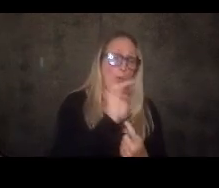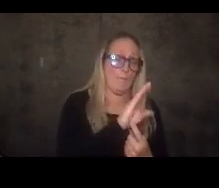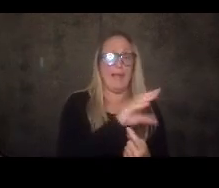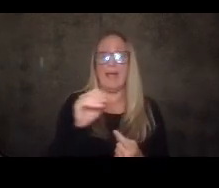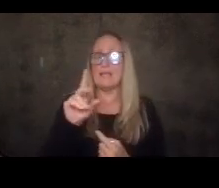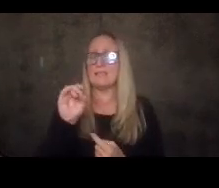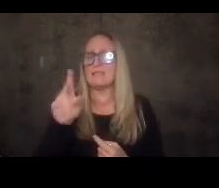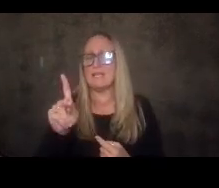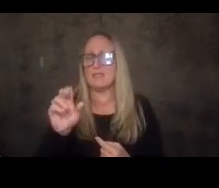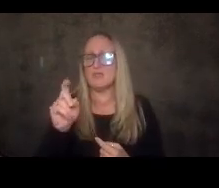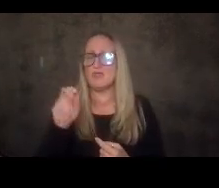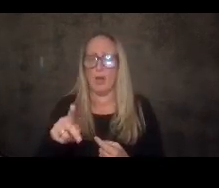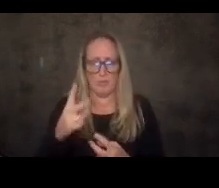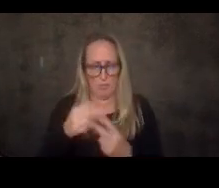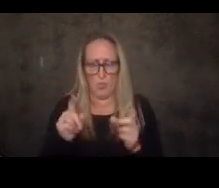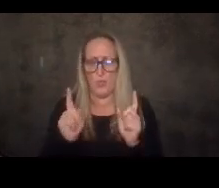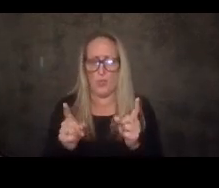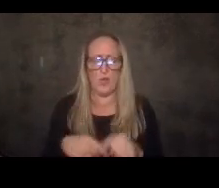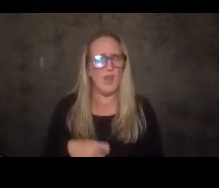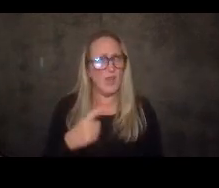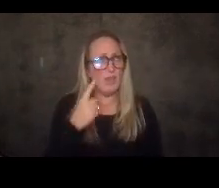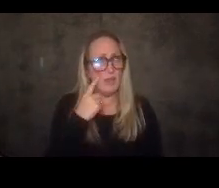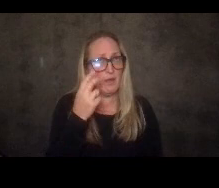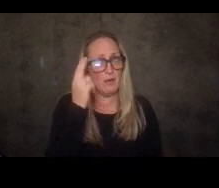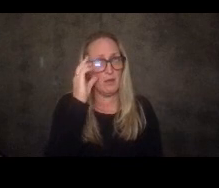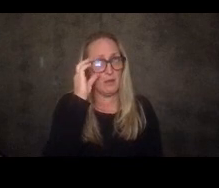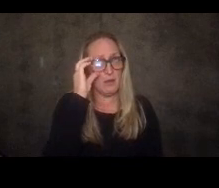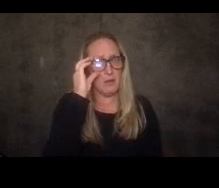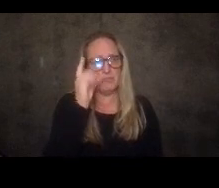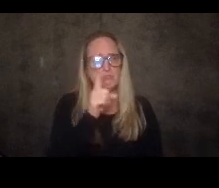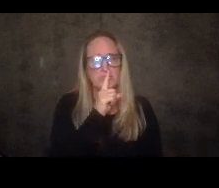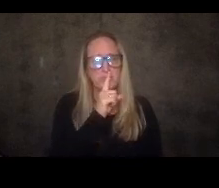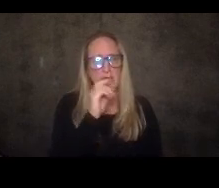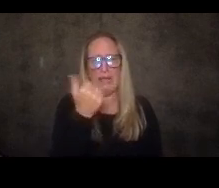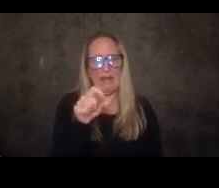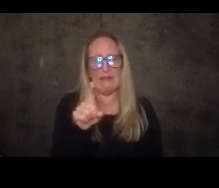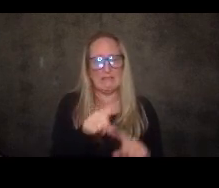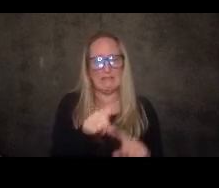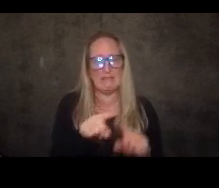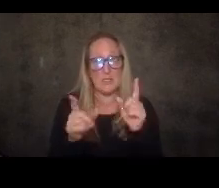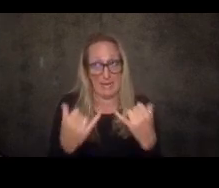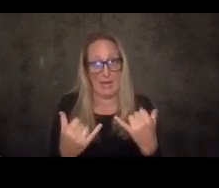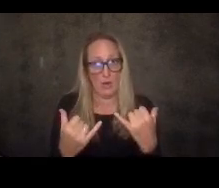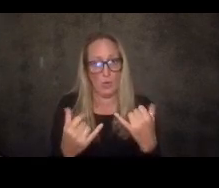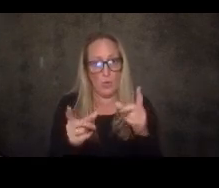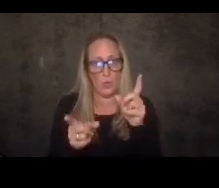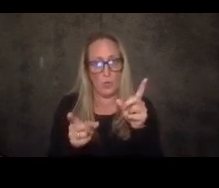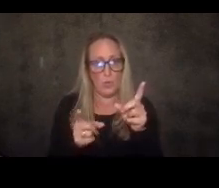desktop versions. I think actually there shouldn't really be any differences now between this word on my